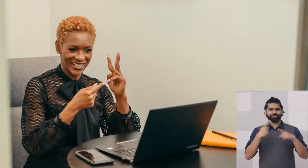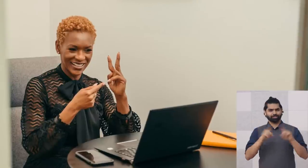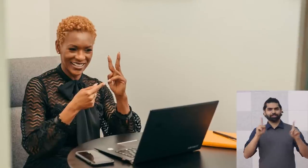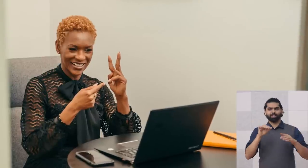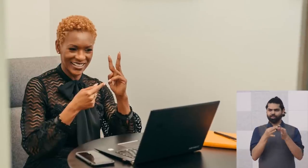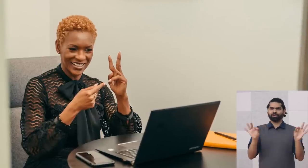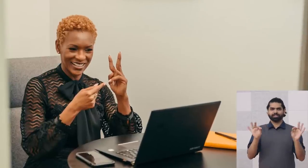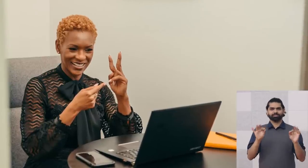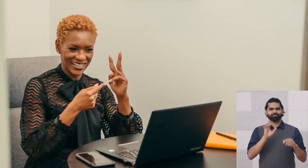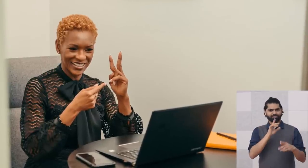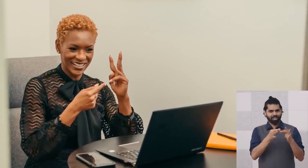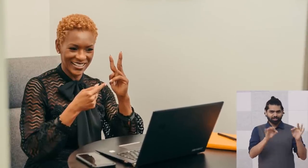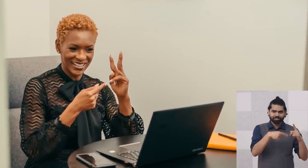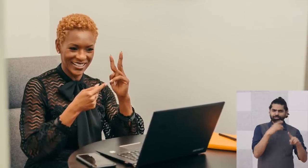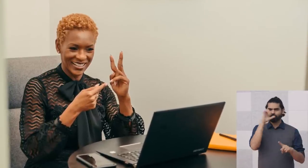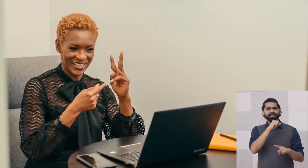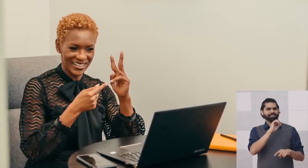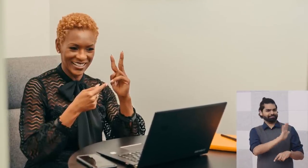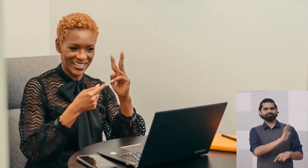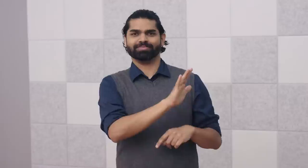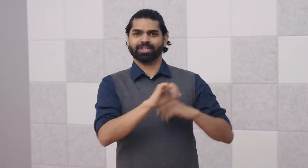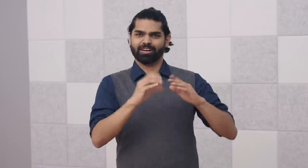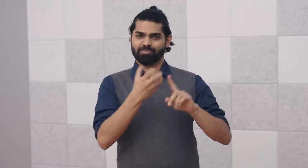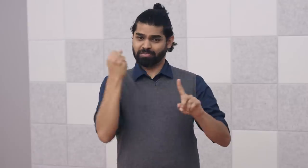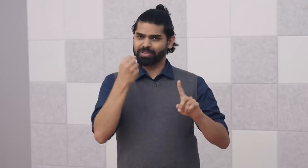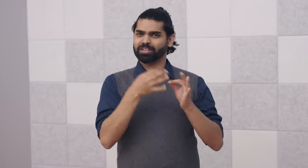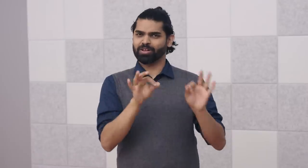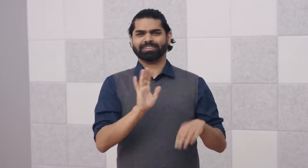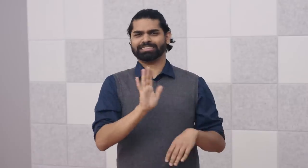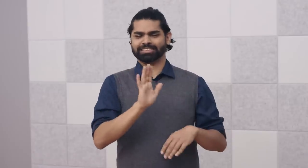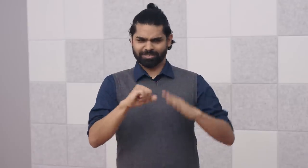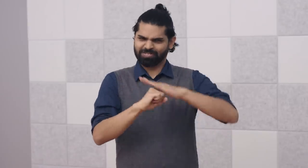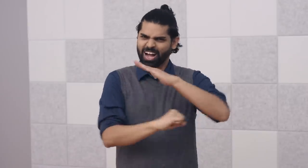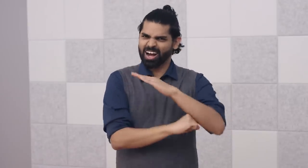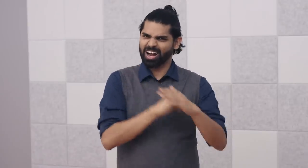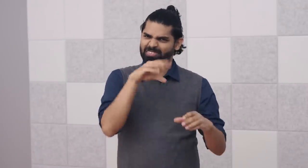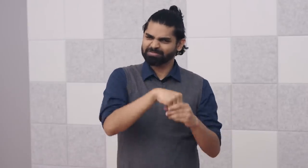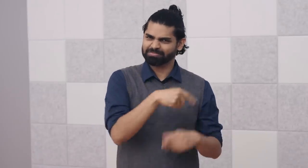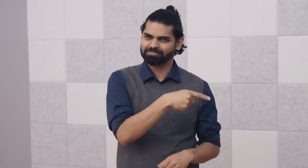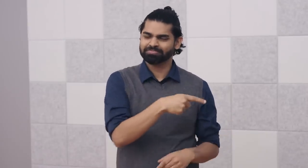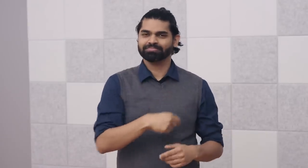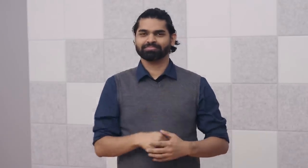sign language or dialect, especially if they recently immigrated to the United States.